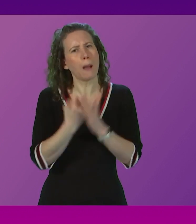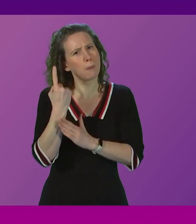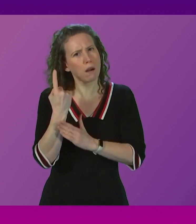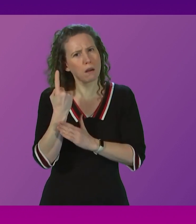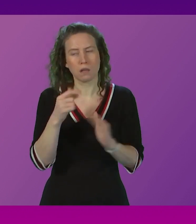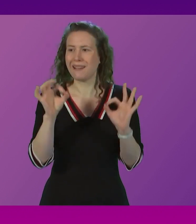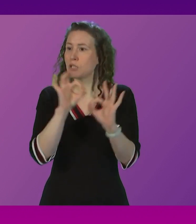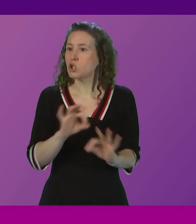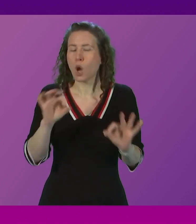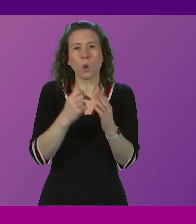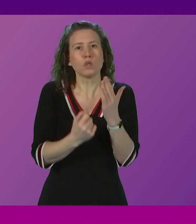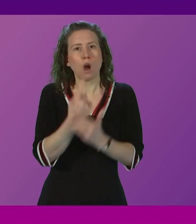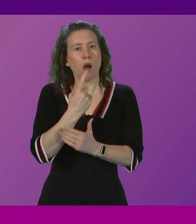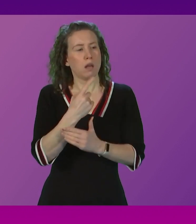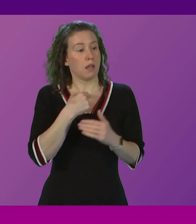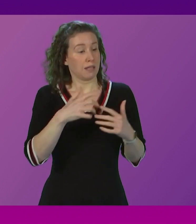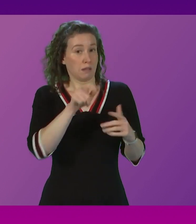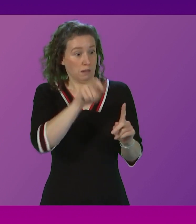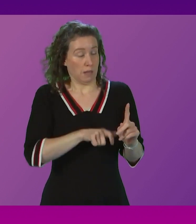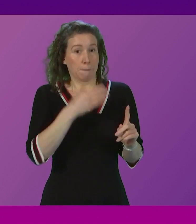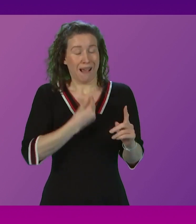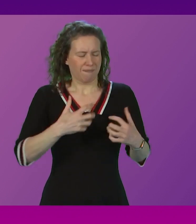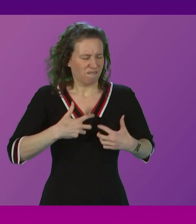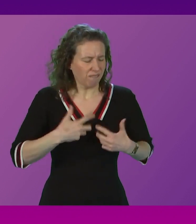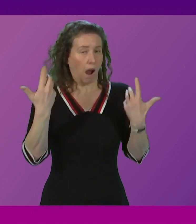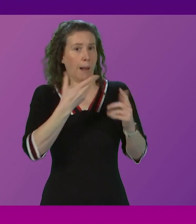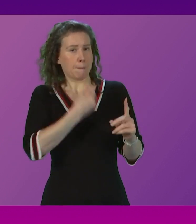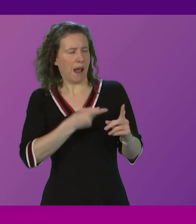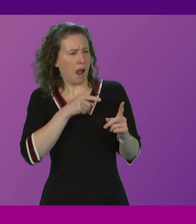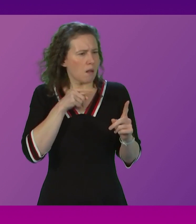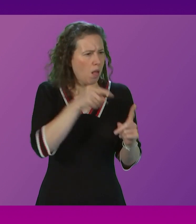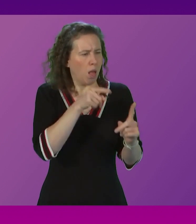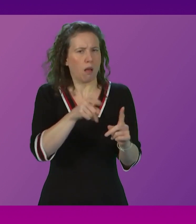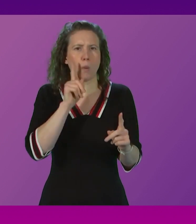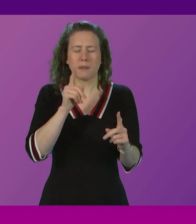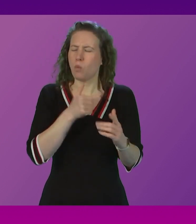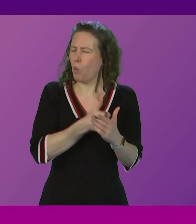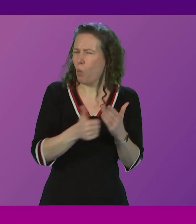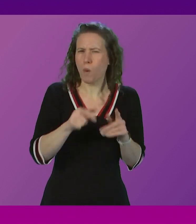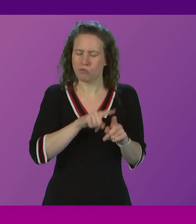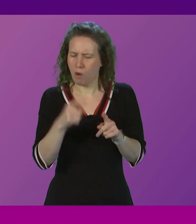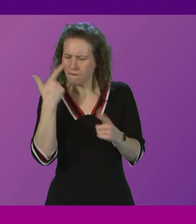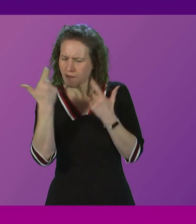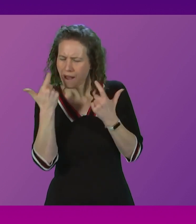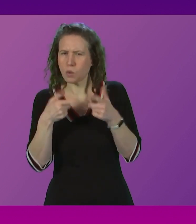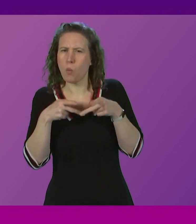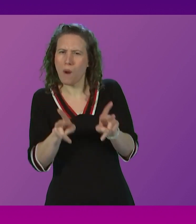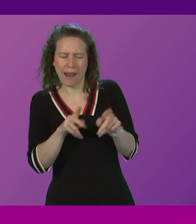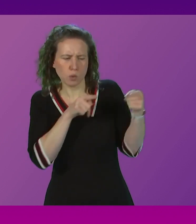there is no chance that a violent, predatory male will ever try to exploit loopholes in order to attack or further traumatise women.